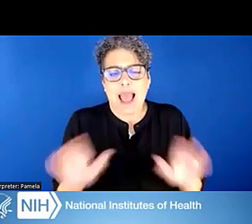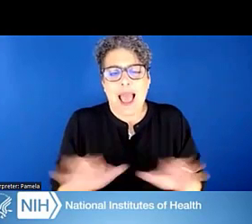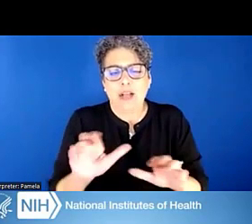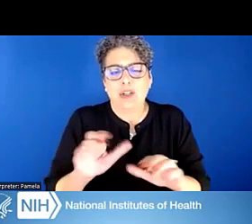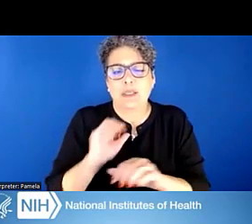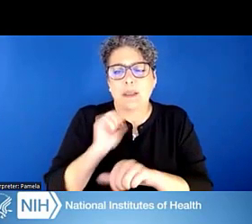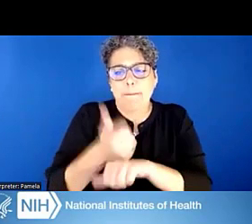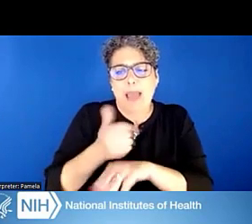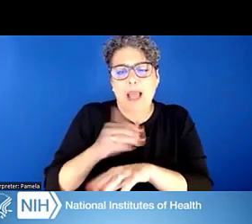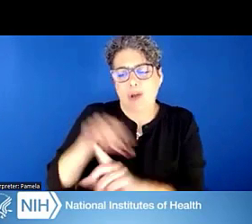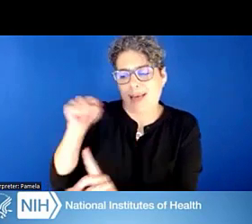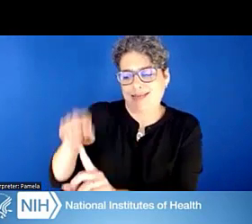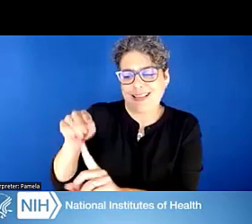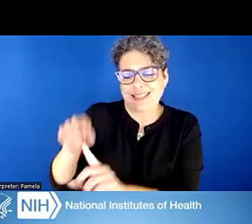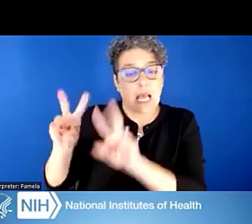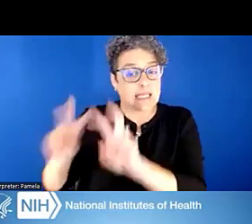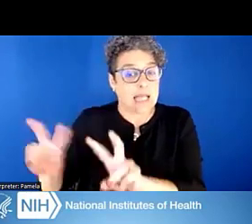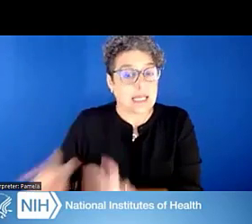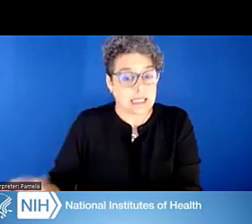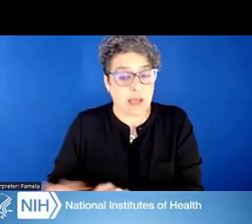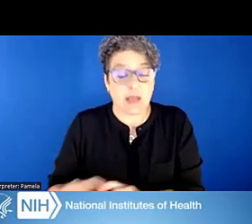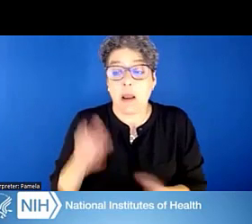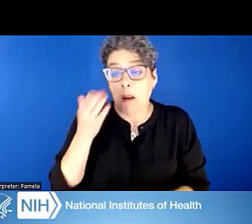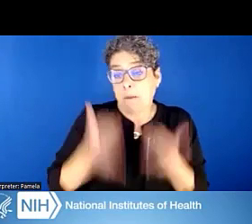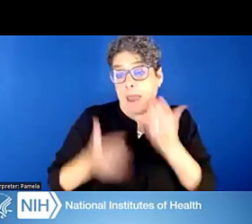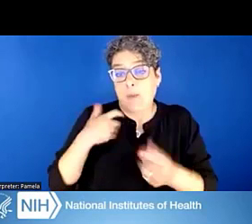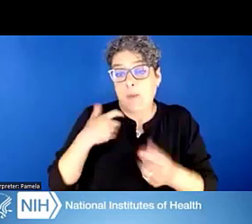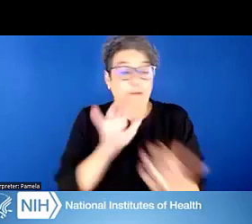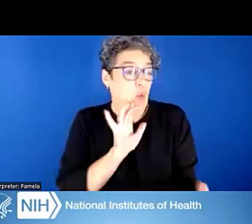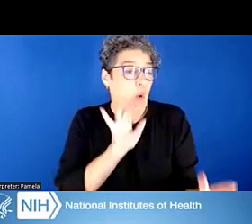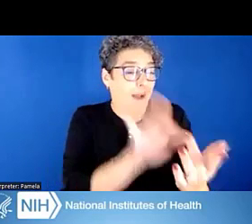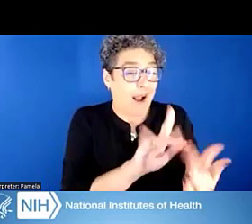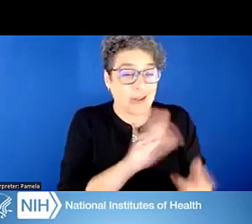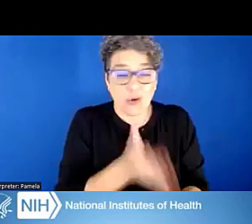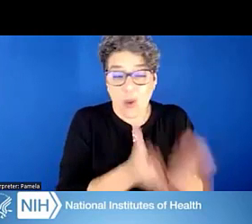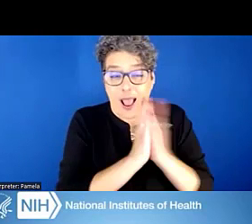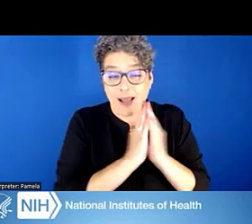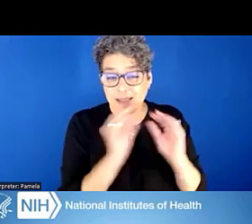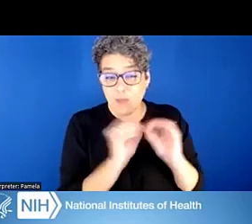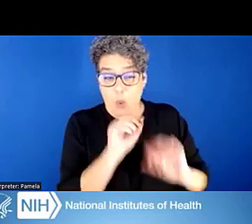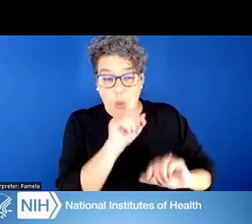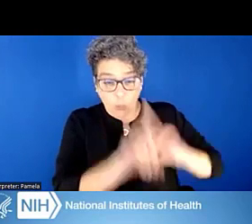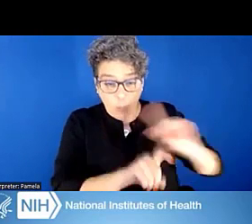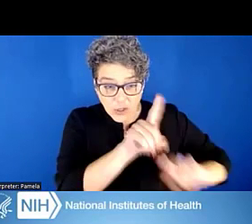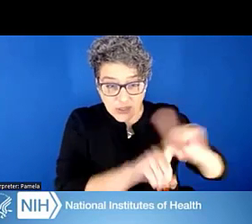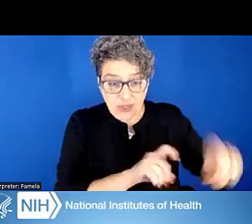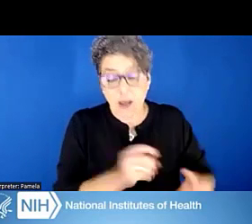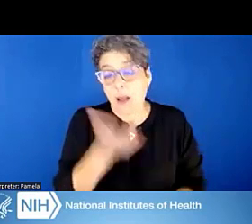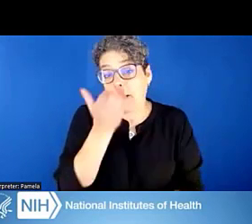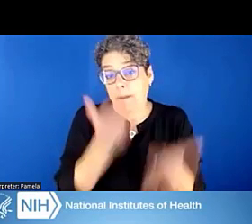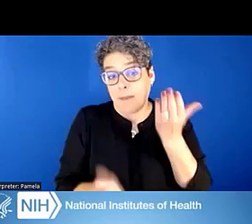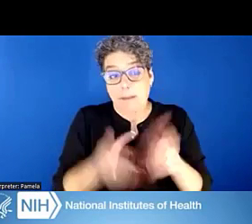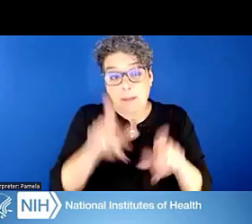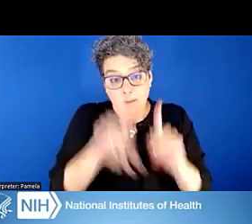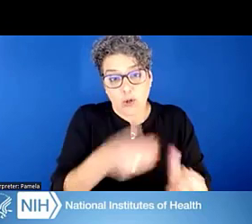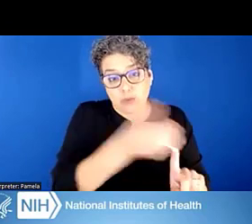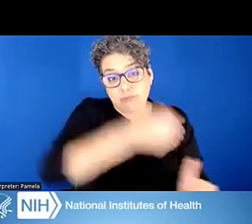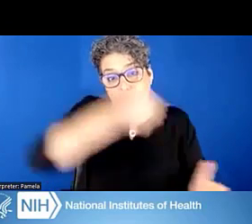so one thing that we might do is contact the institution to ask more questions. We might remove an individual from surveying and peer review,